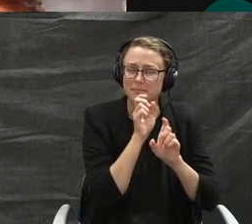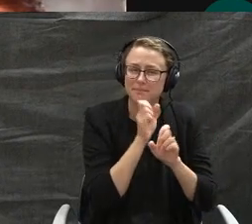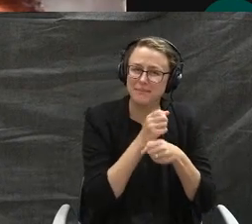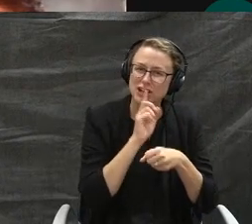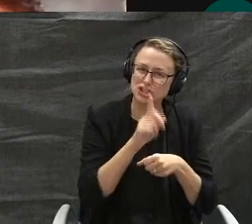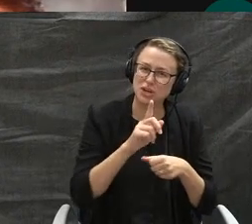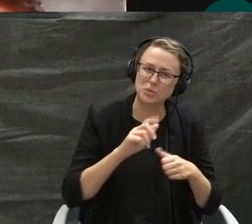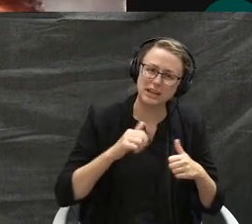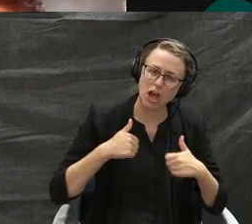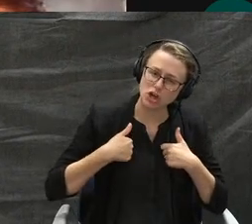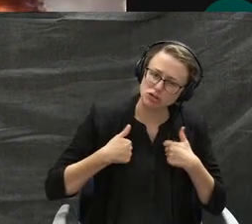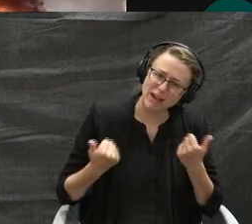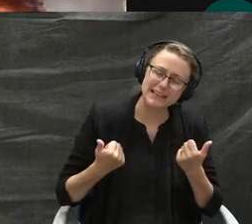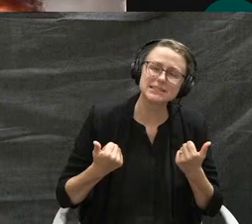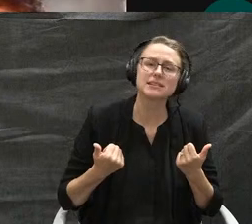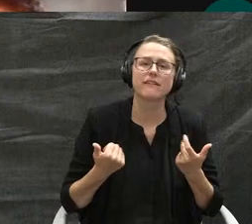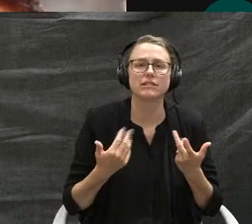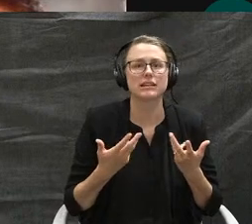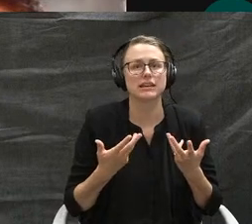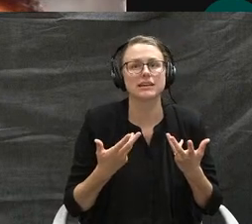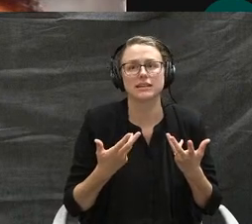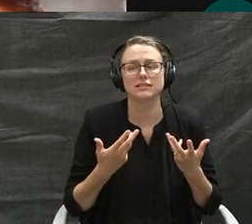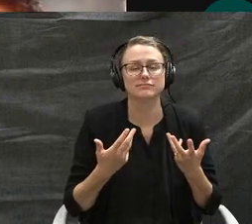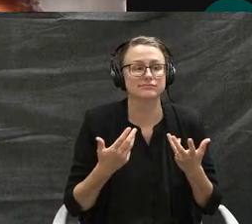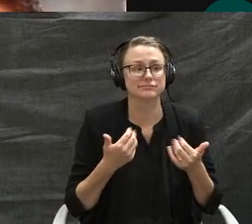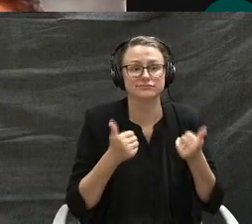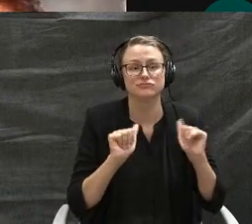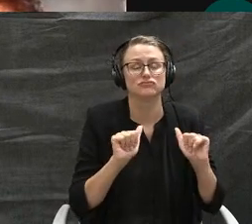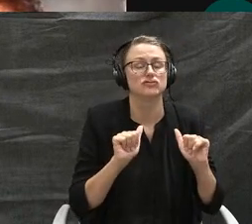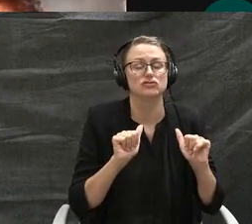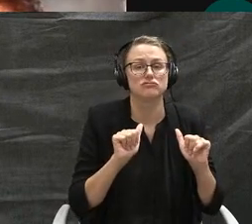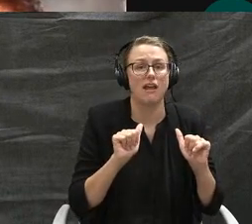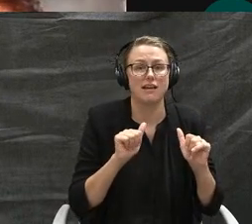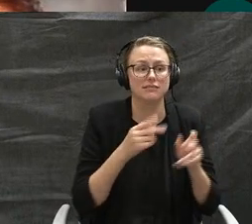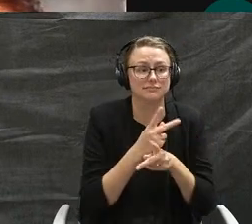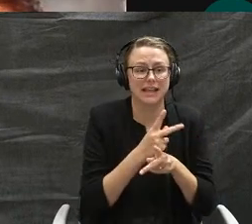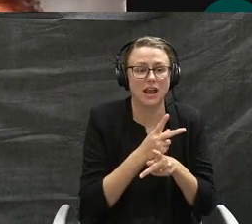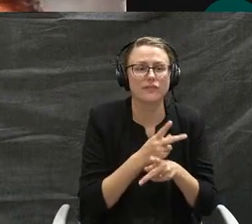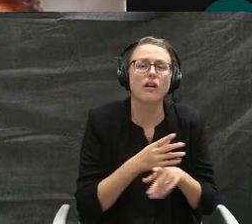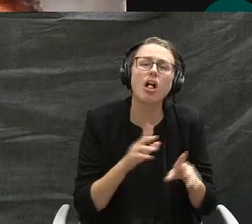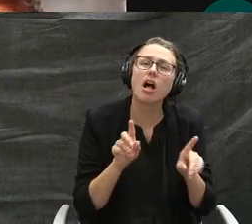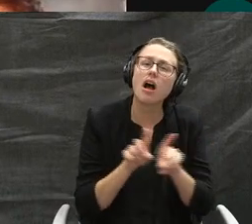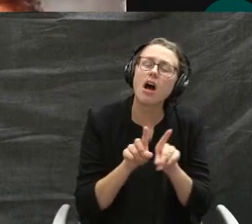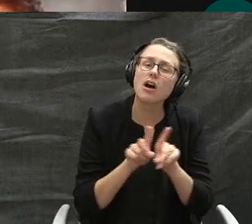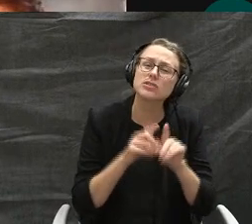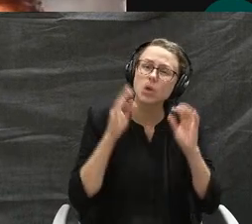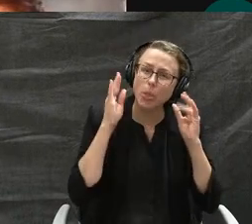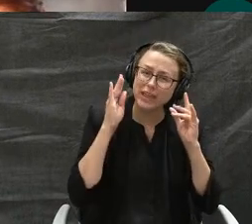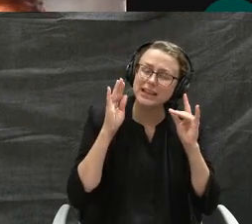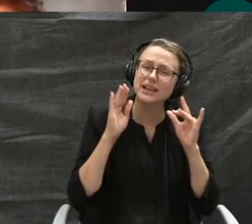Right stuff still look bad if you are and then also, I think through the logistics about getting kids in school based on,